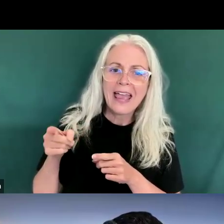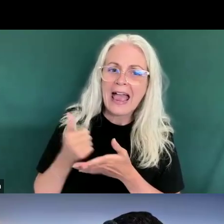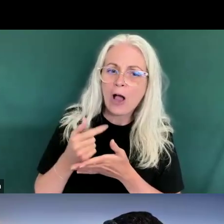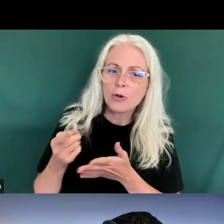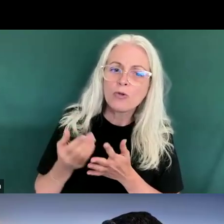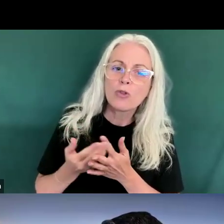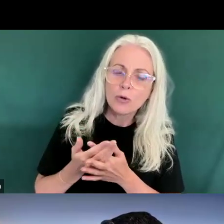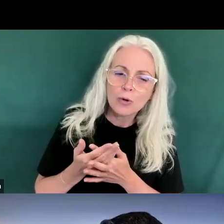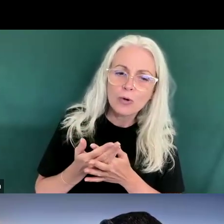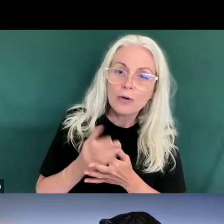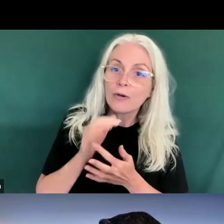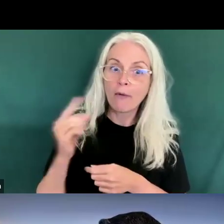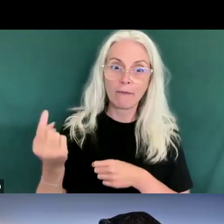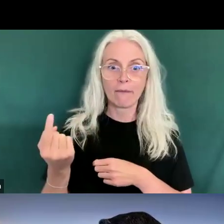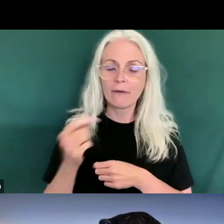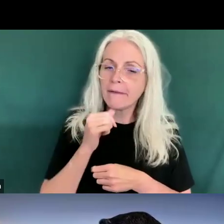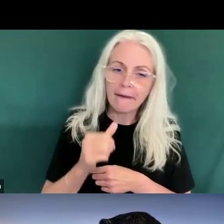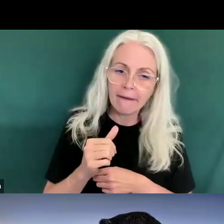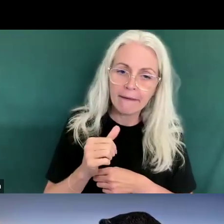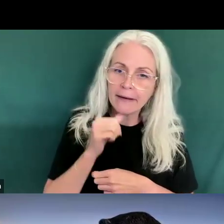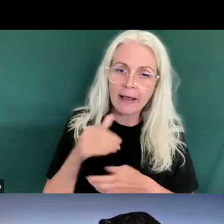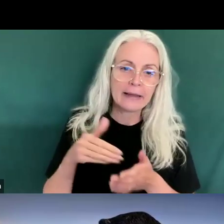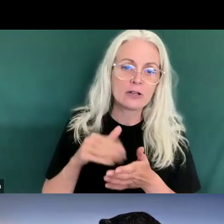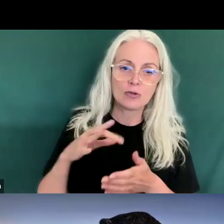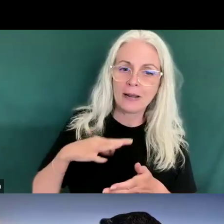through it. You don't have to do it alone, and it doesn't count against your benefits the way